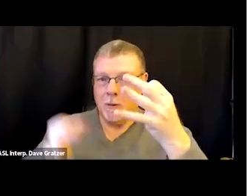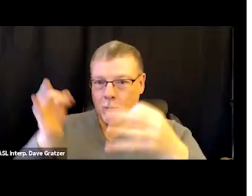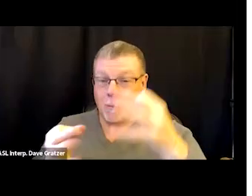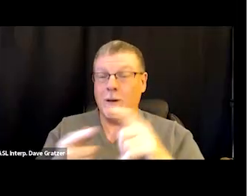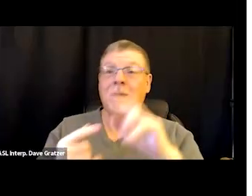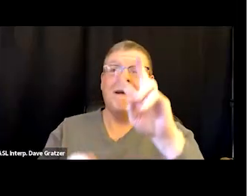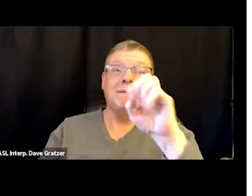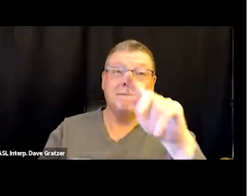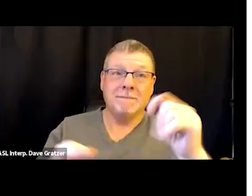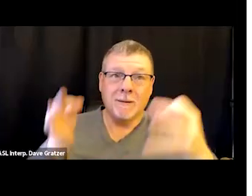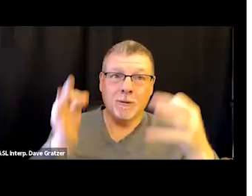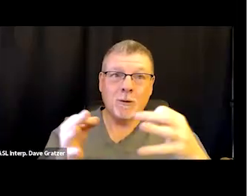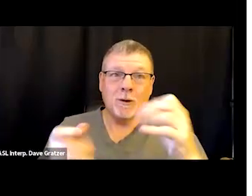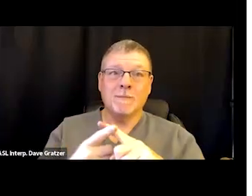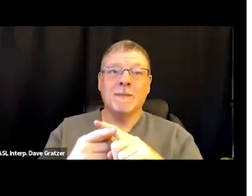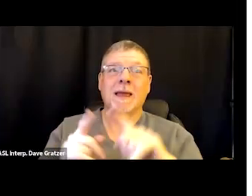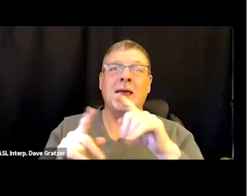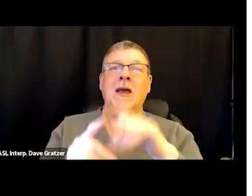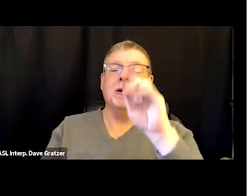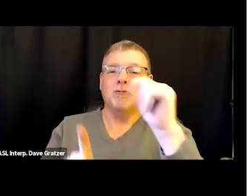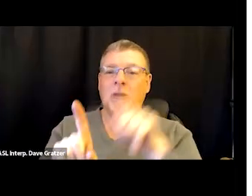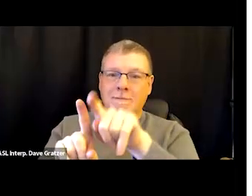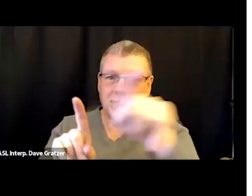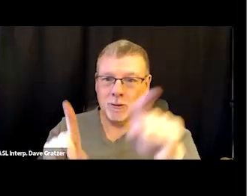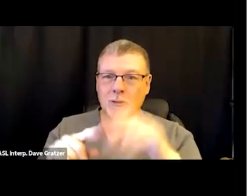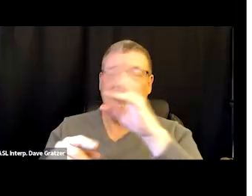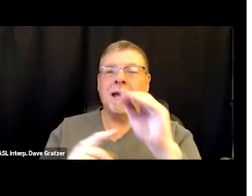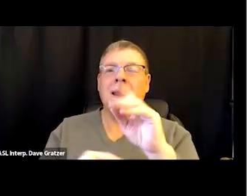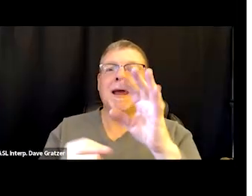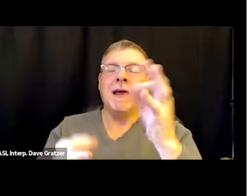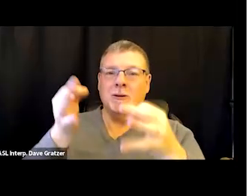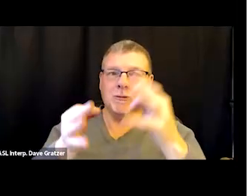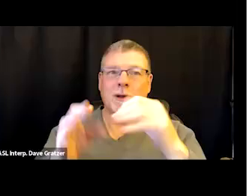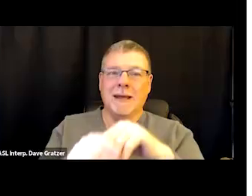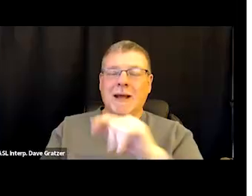Court, the Gun Diversion Part, and the Drug Diversion Court in Queens, New York.